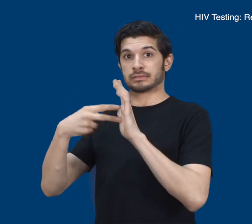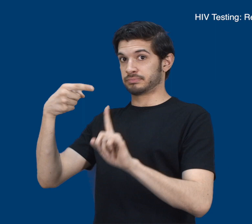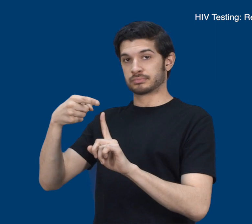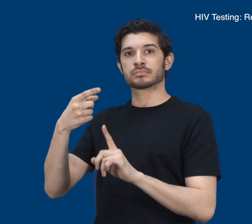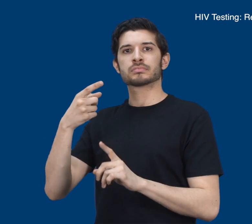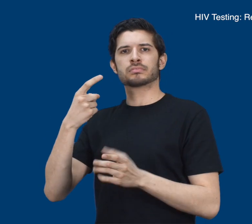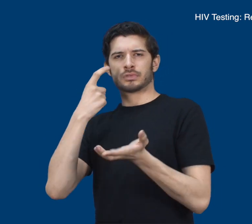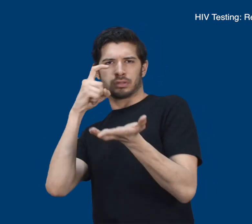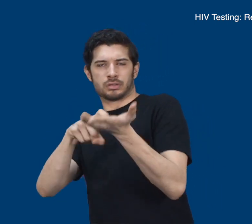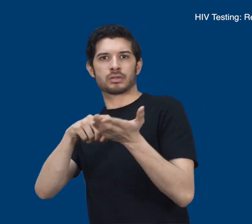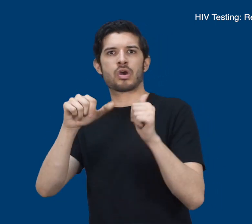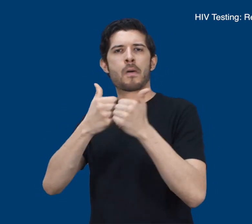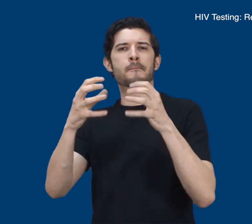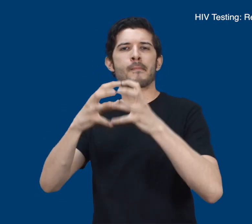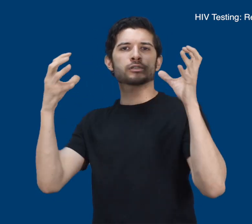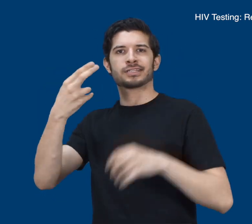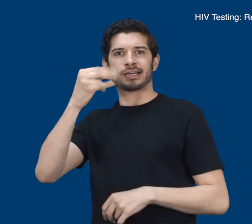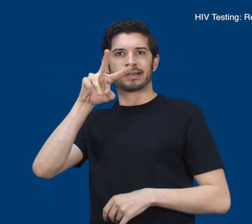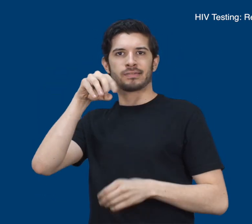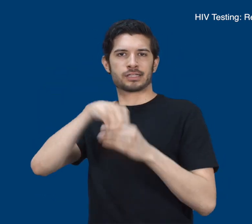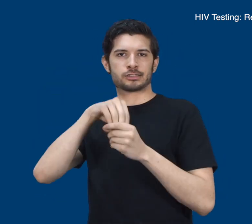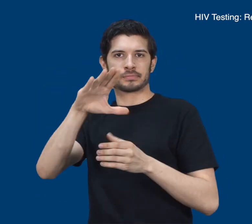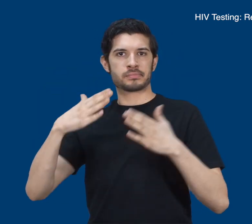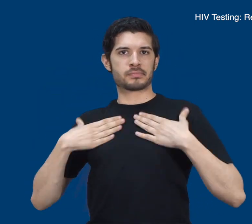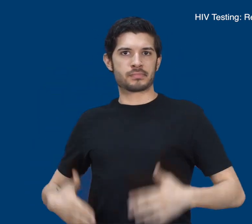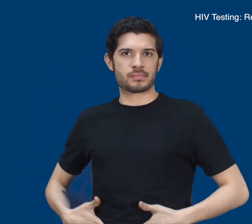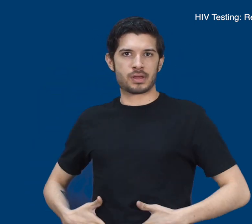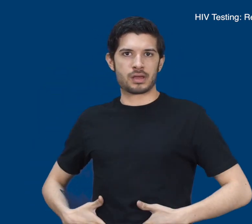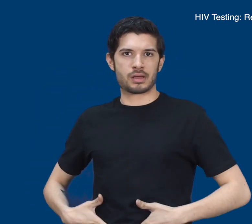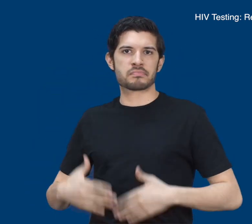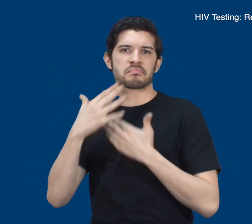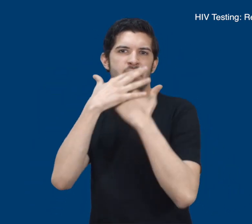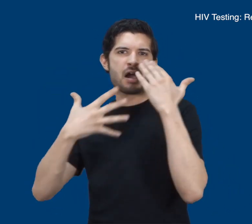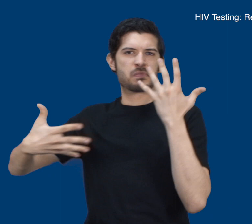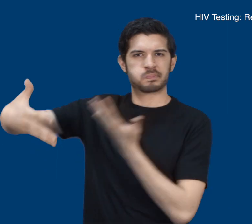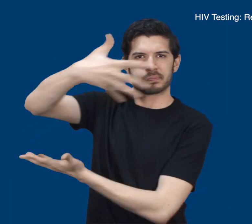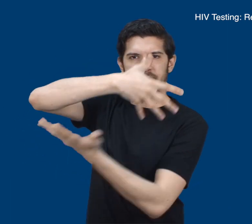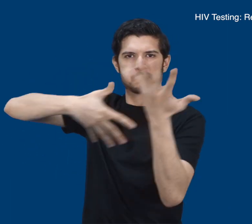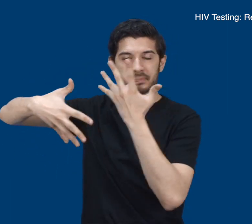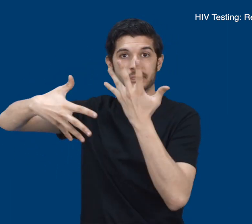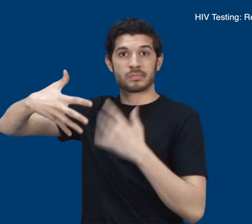Viral load will tell you how much HIV virus is in your blood.